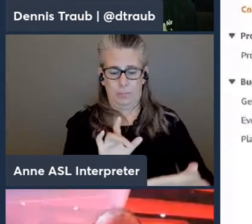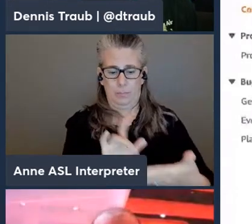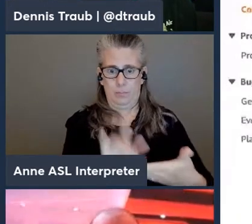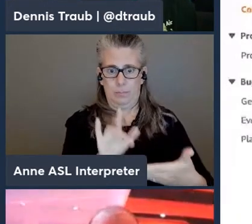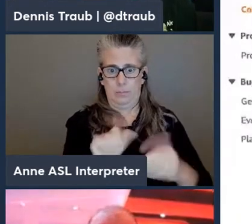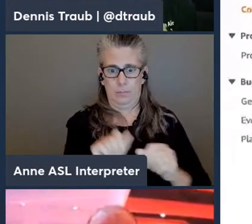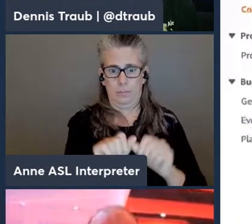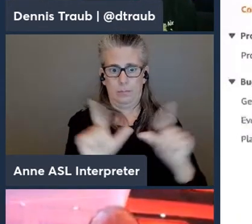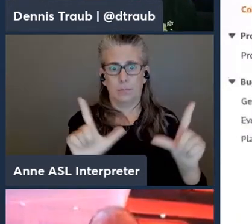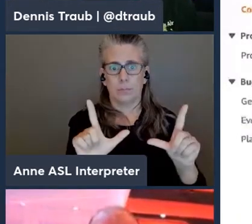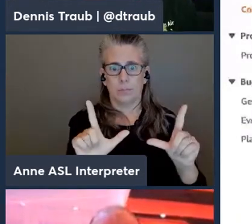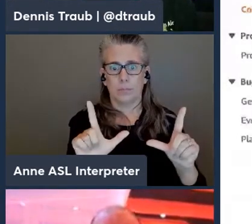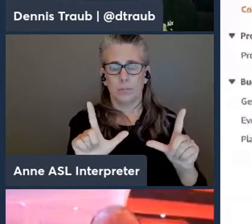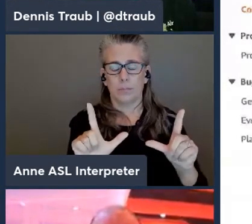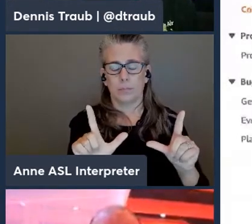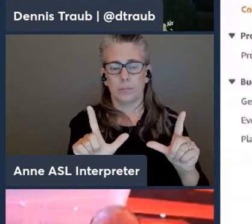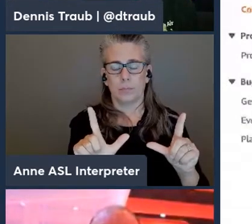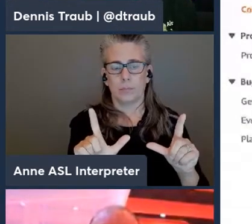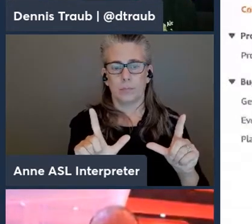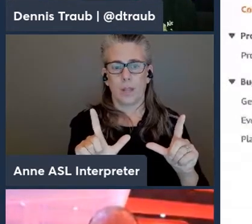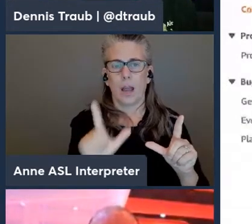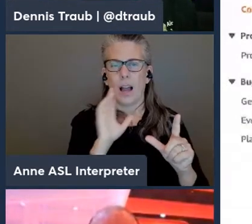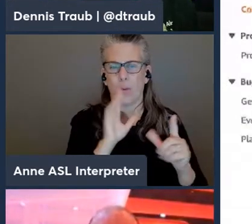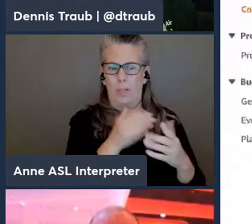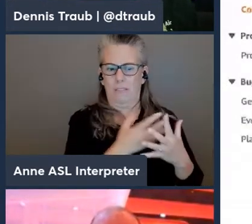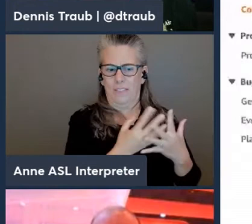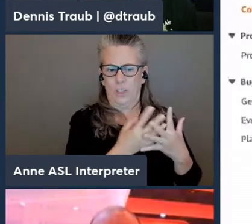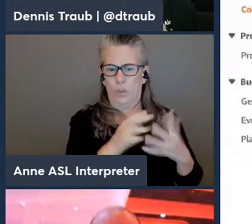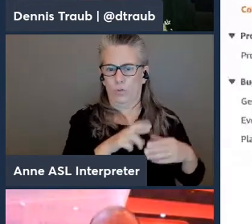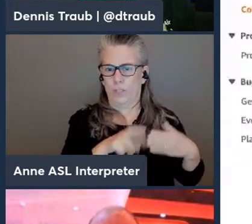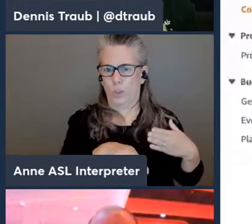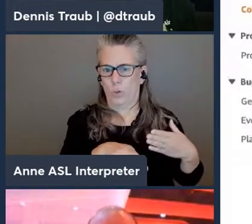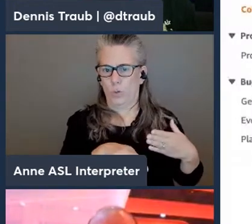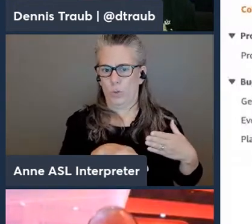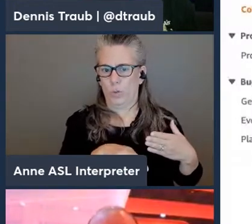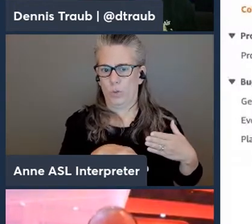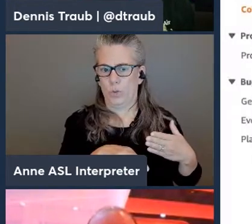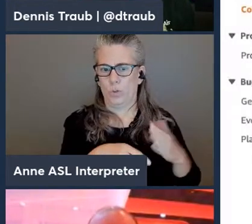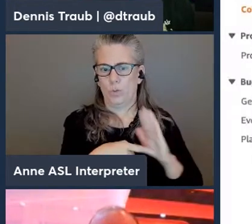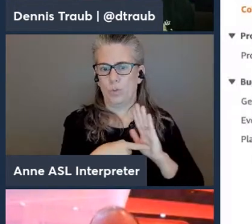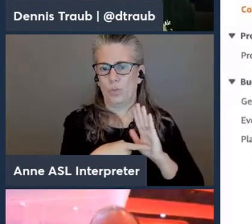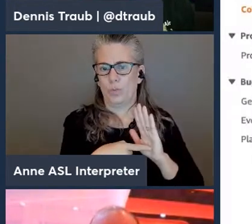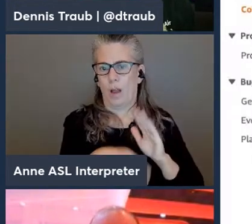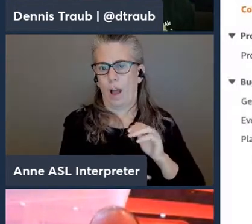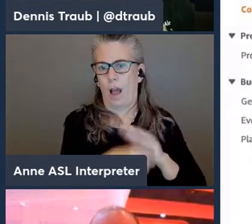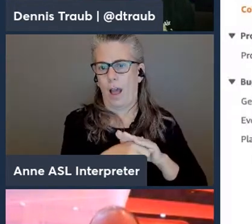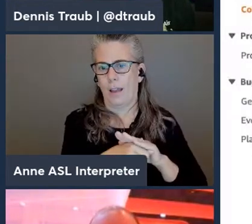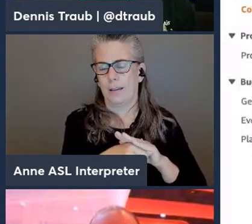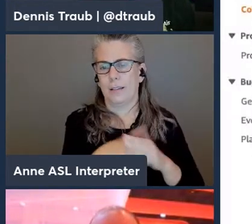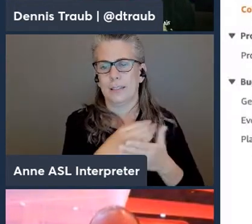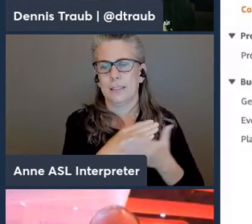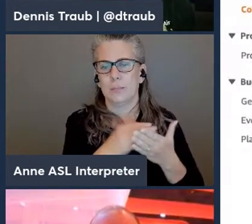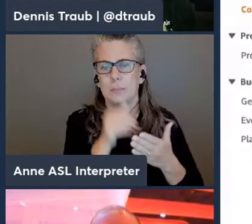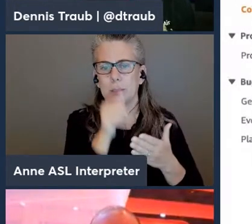I'm going to filter the results to hide people's secrets. We can see we found a 43 recommendations.